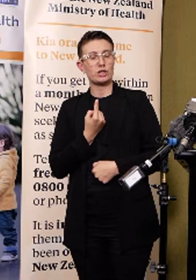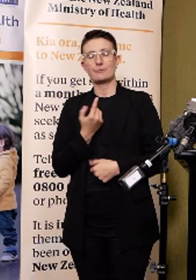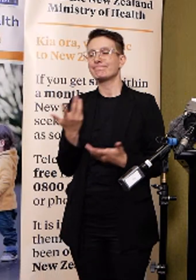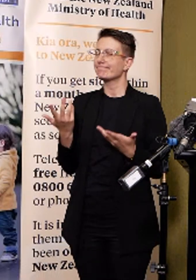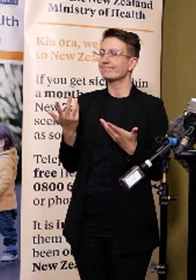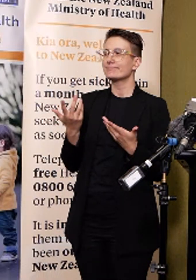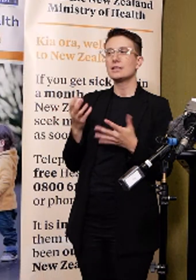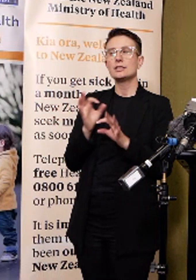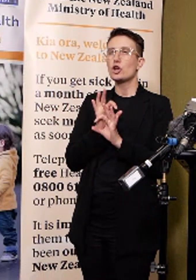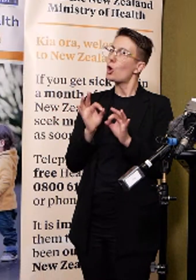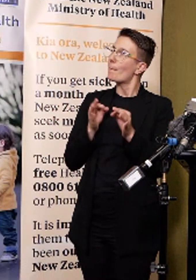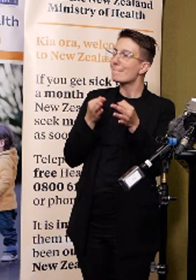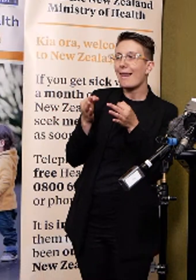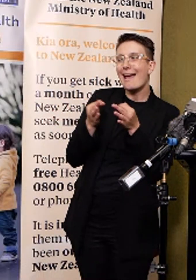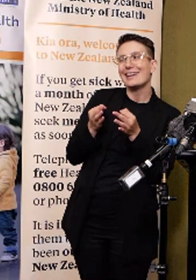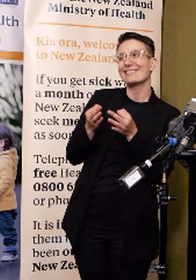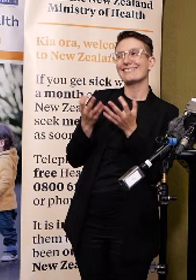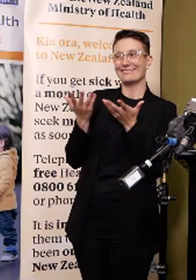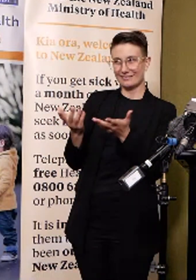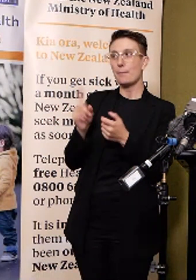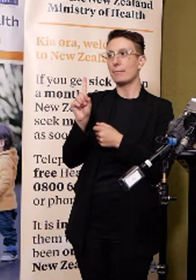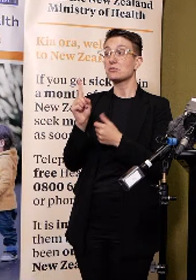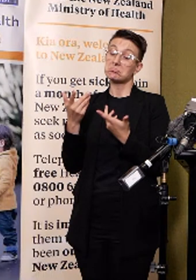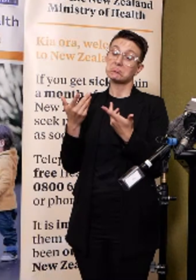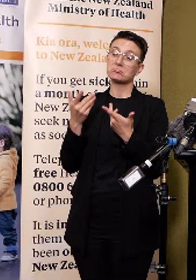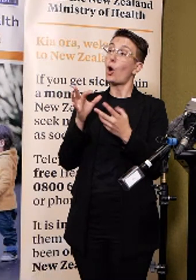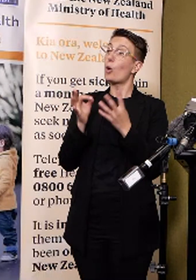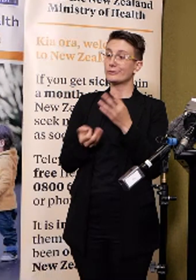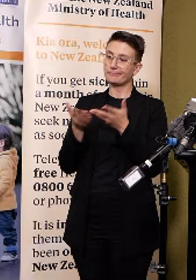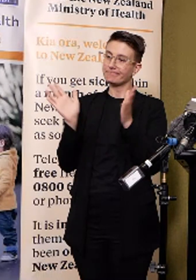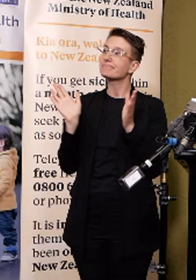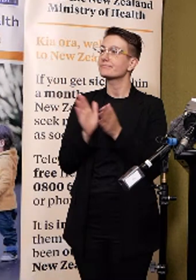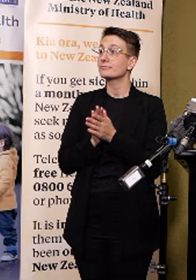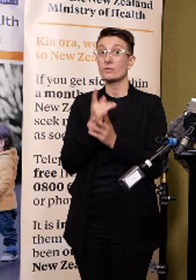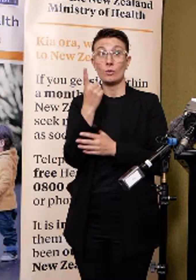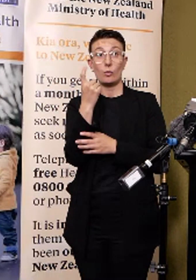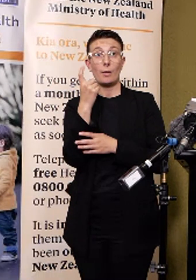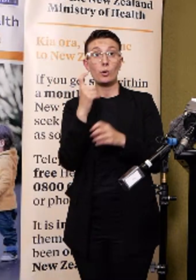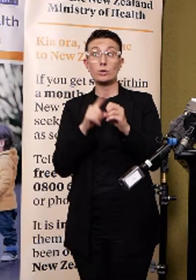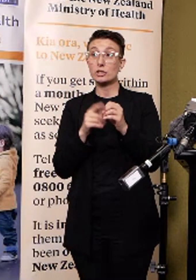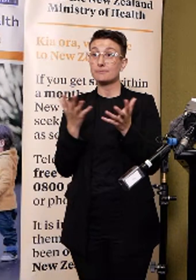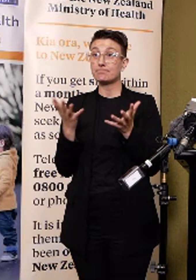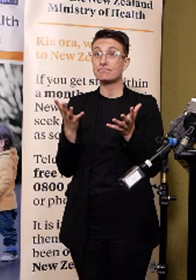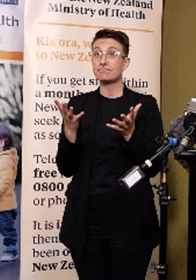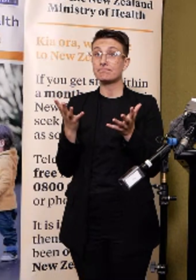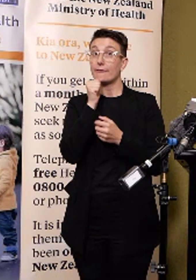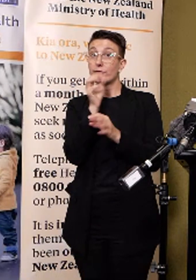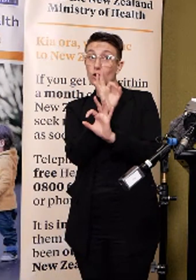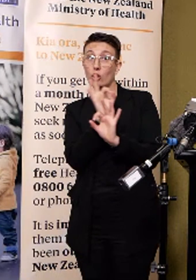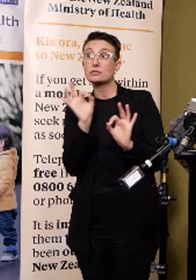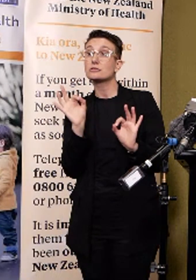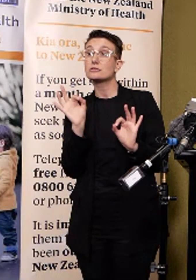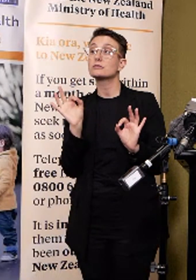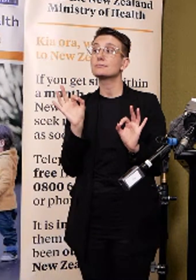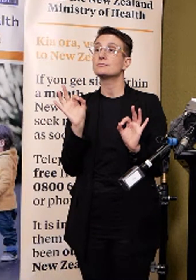Perhaps one more question if there's anything else. If not, can I just reiterate that invitation?